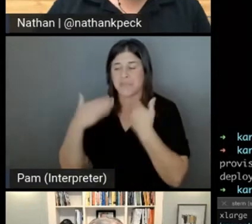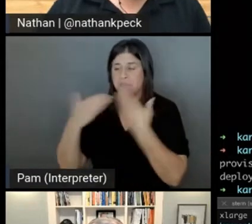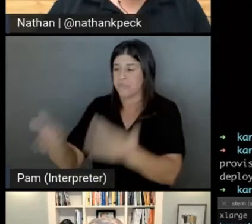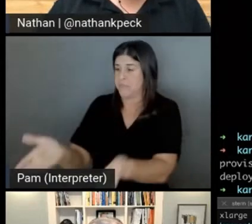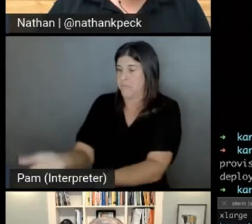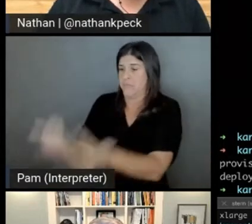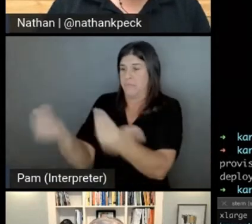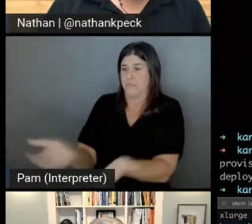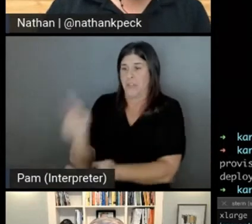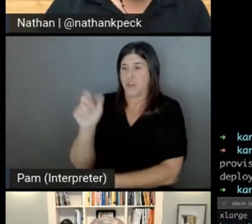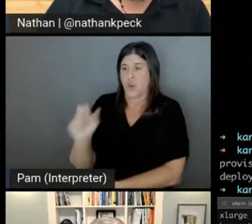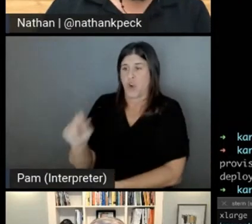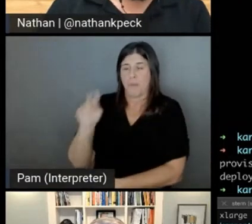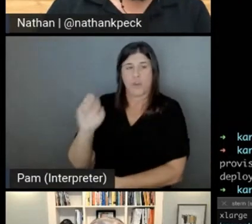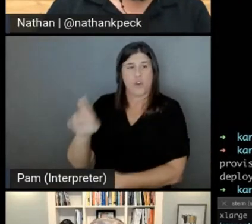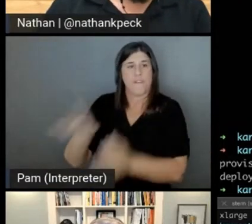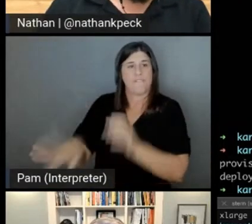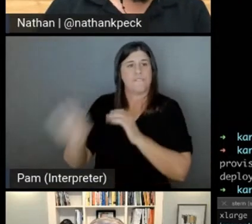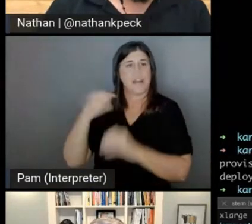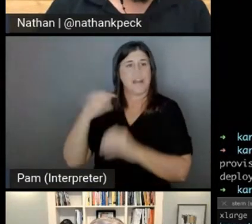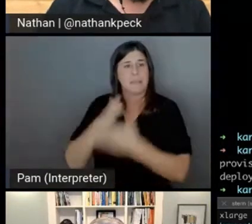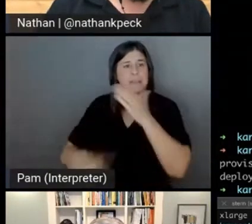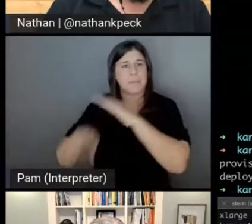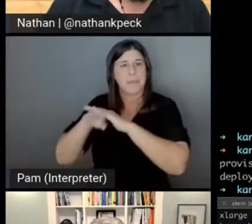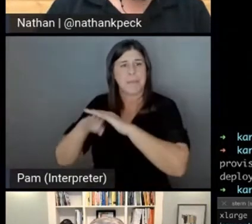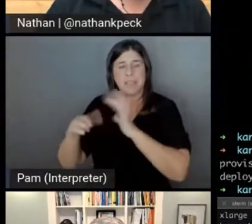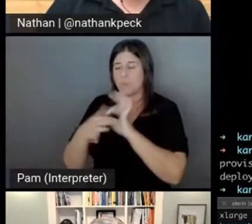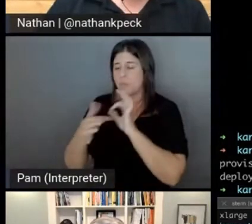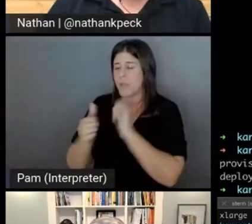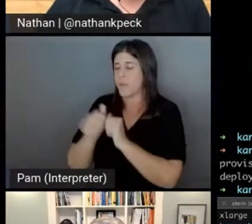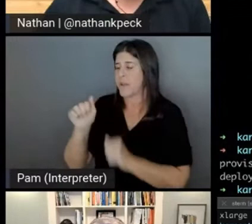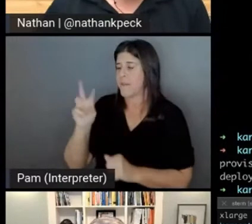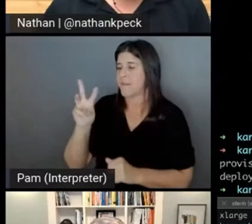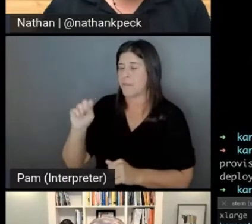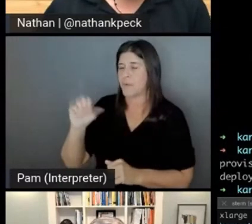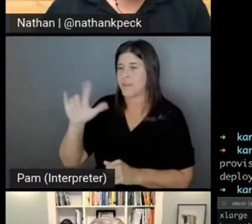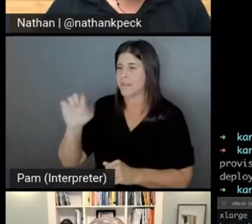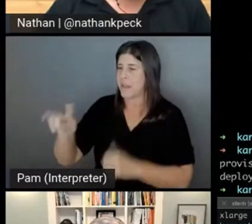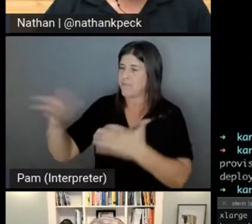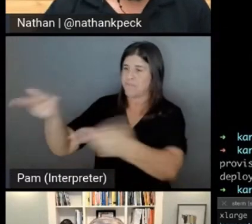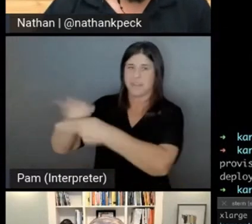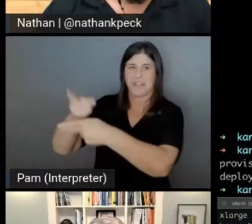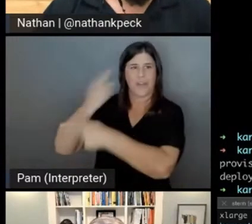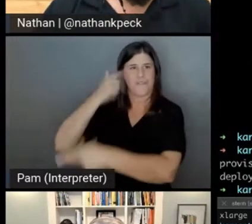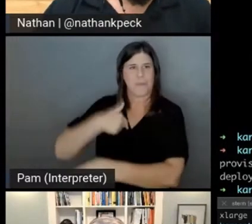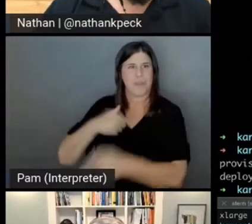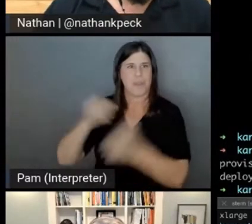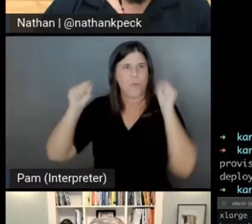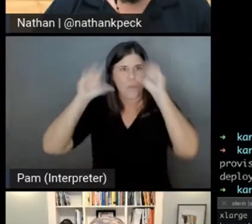find me some capacity on the AWS cloud." And it goes out and does that for me, which is amazing. Yeah. Yeah.